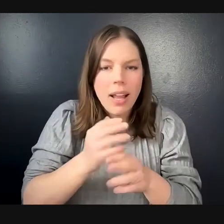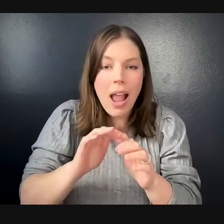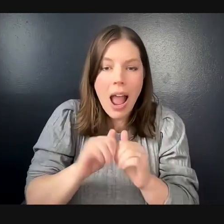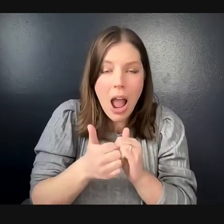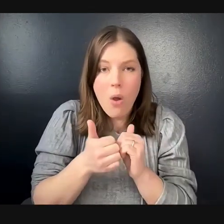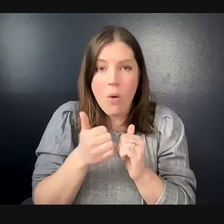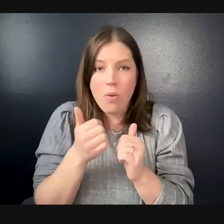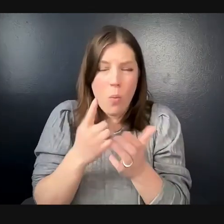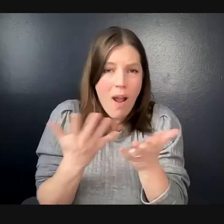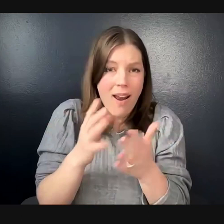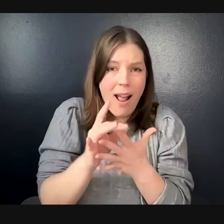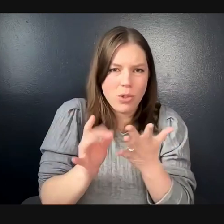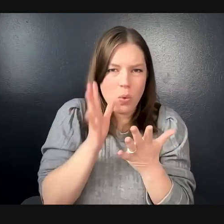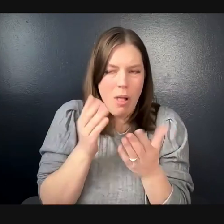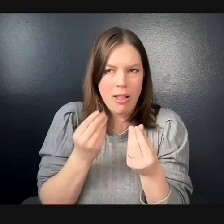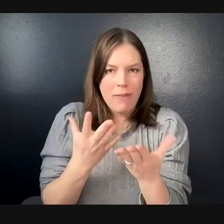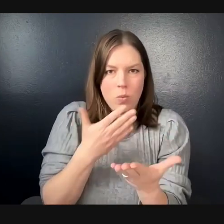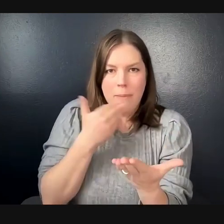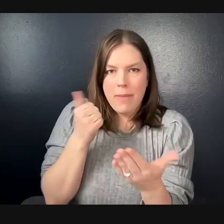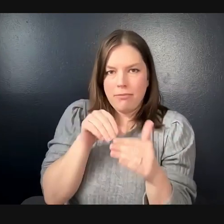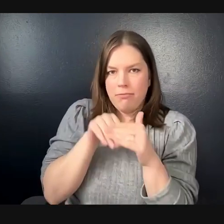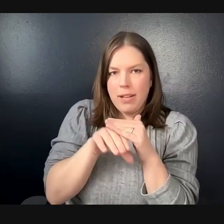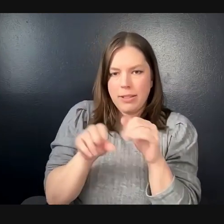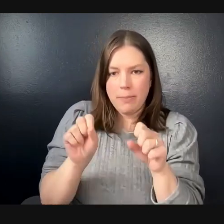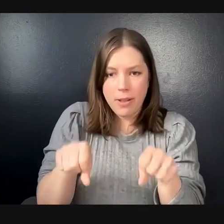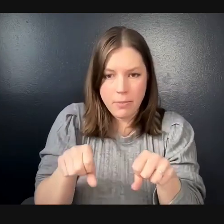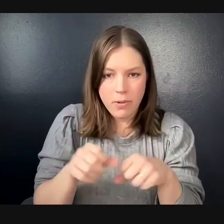what options will provide you with the most effective access.